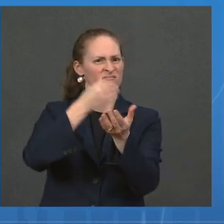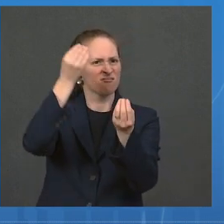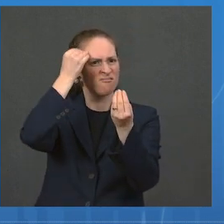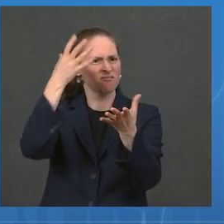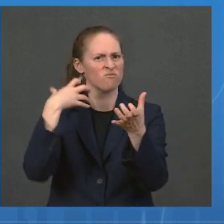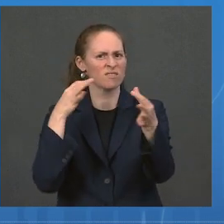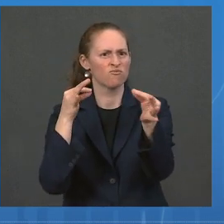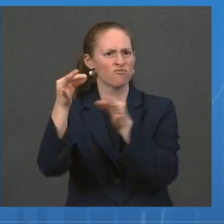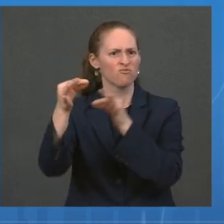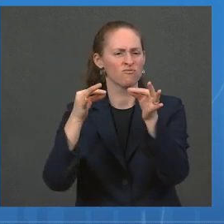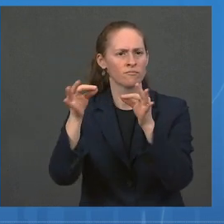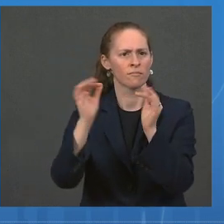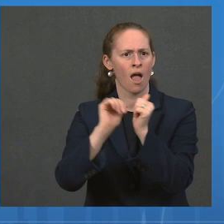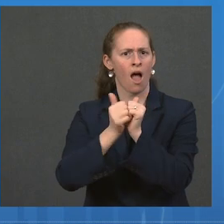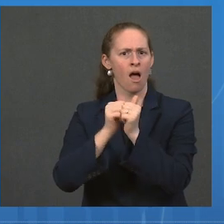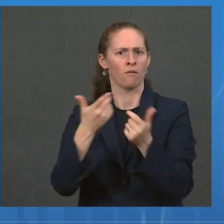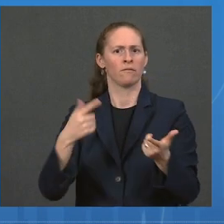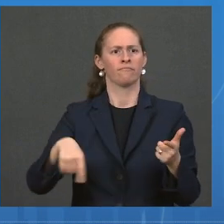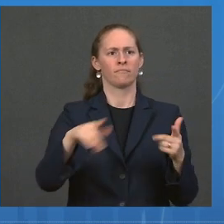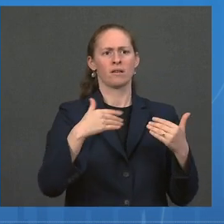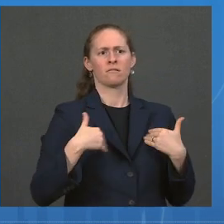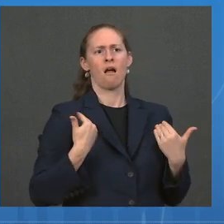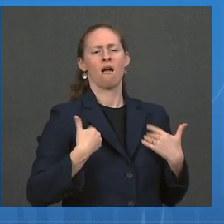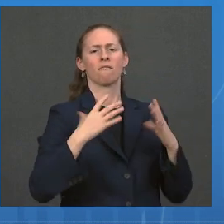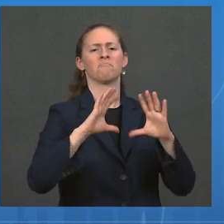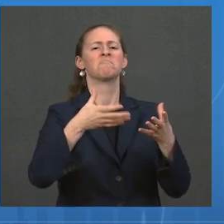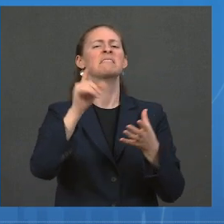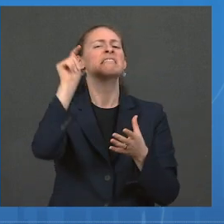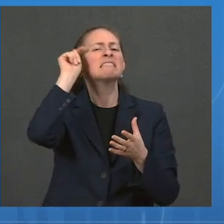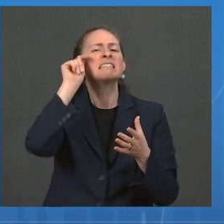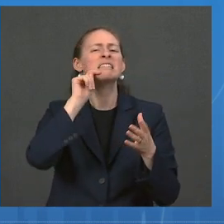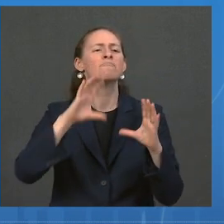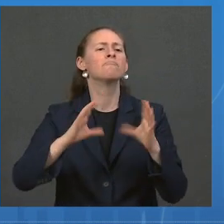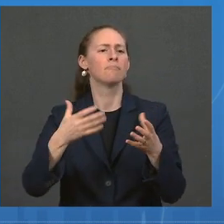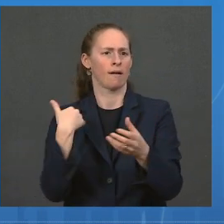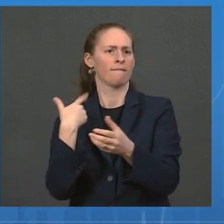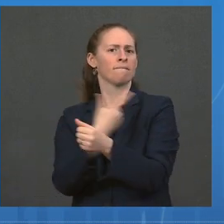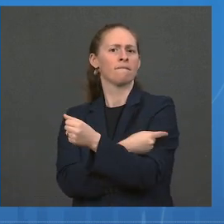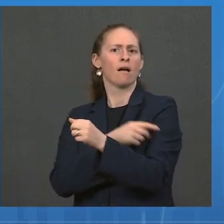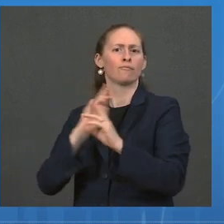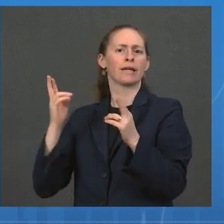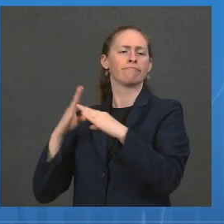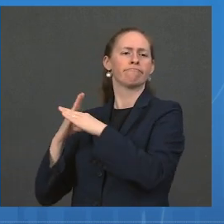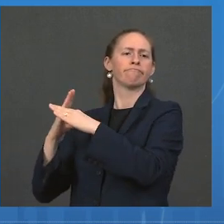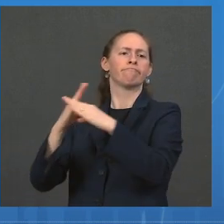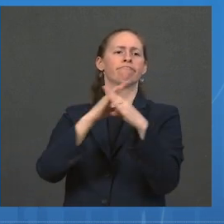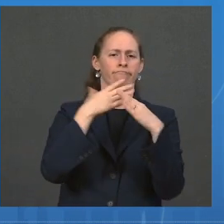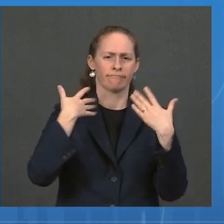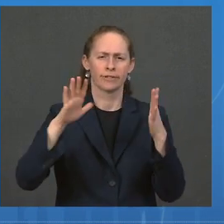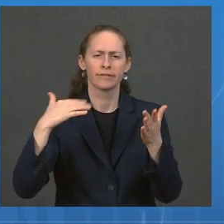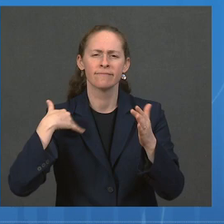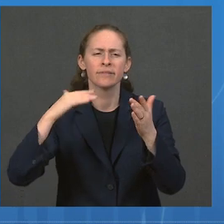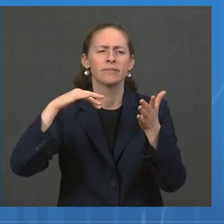for our teams. Yesterday we released a study in the MMWR displaying the power of vaccination